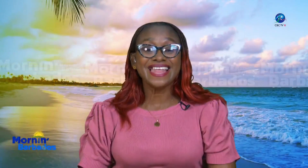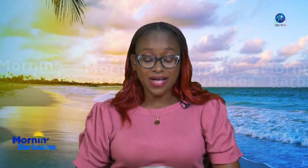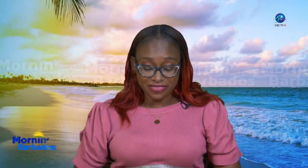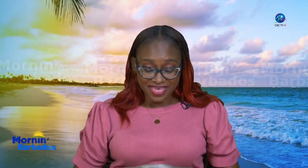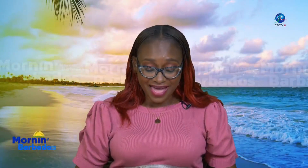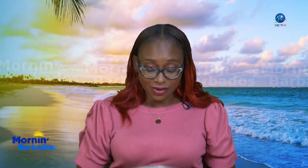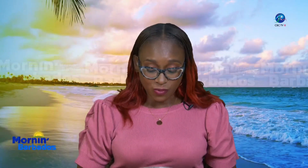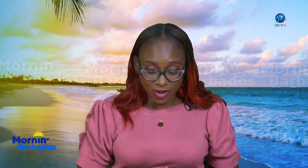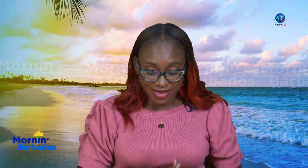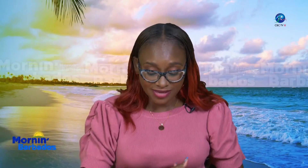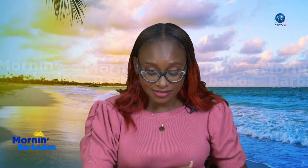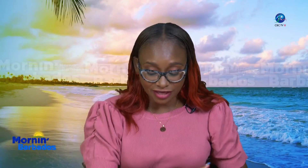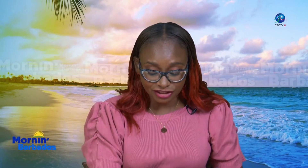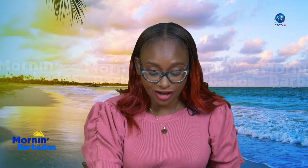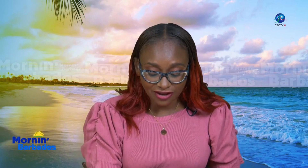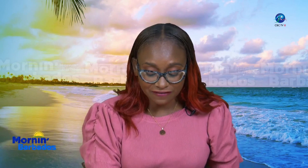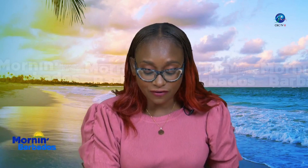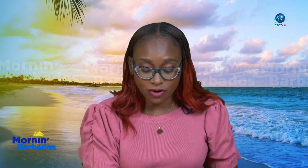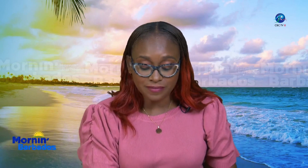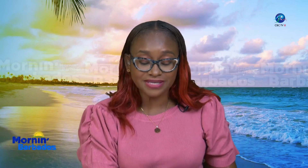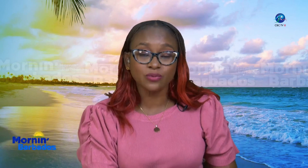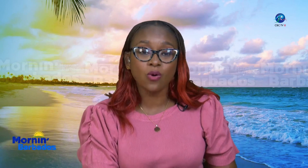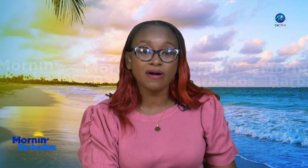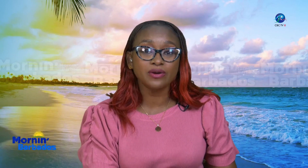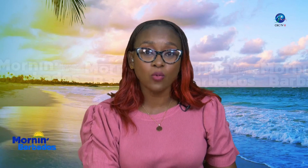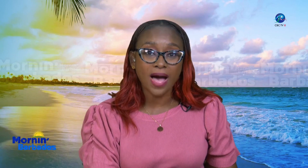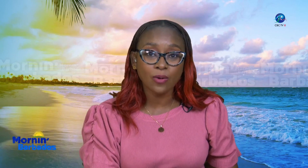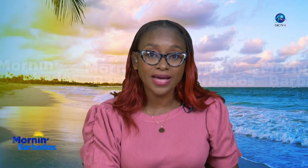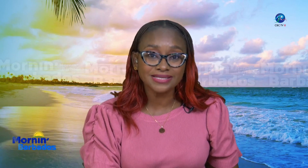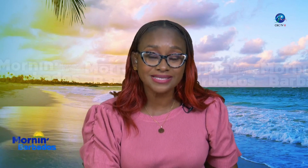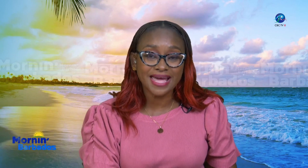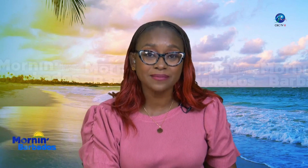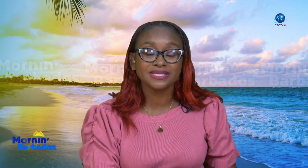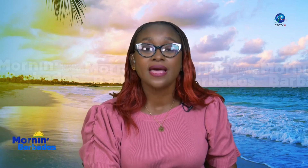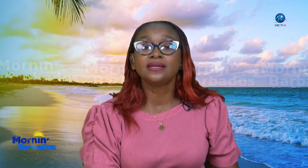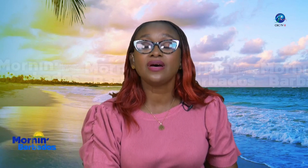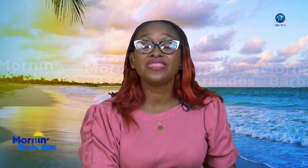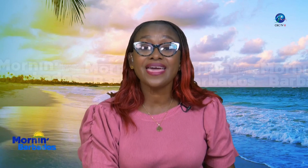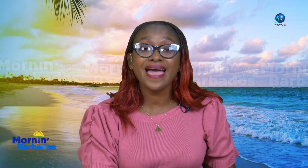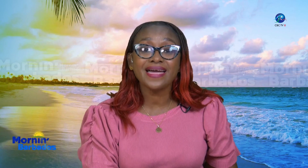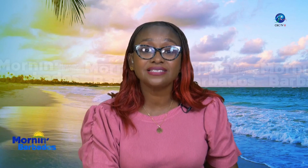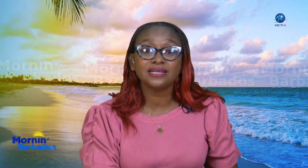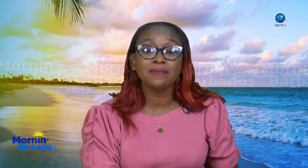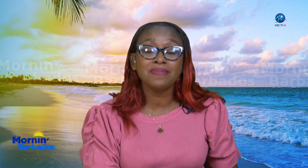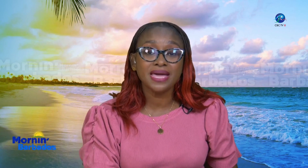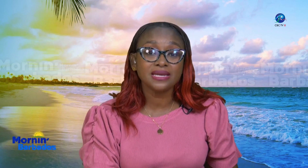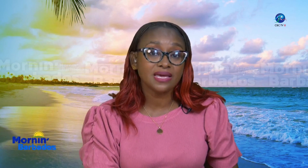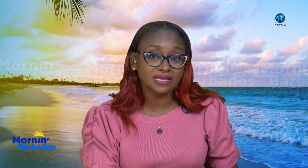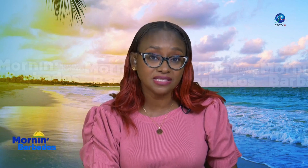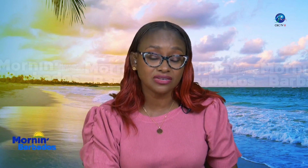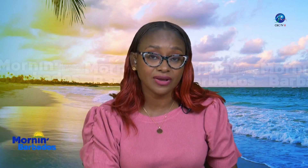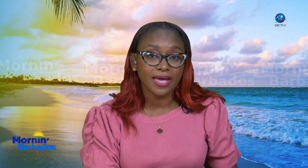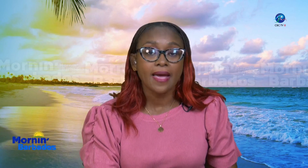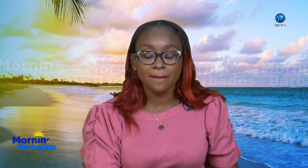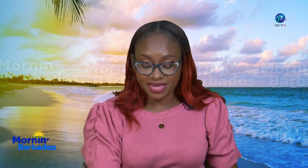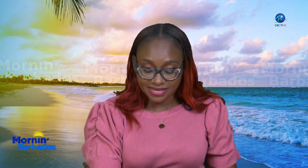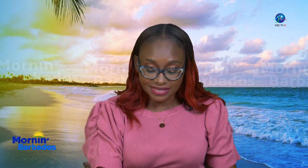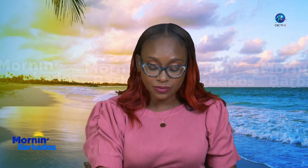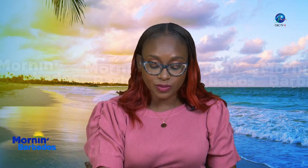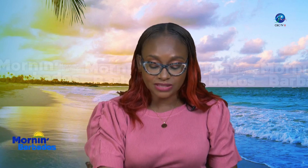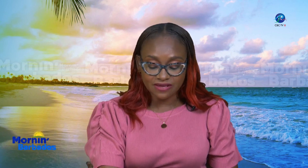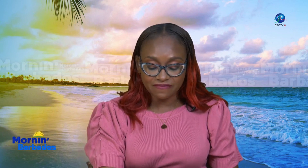now that was Sean Forbes and warren wow snipes now they actually made history because it was the